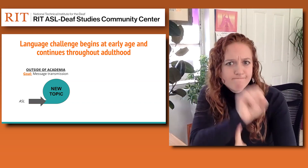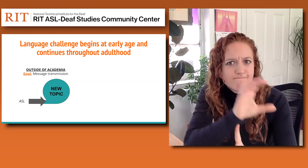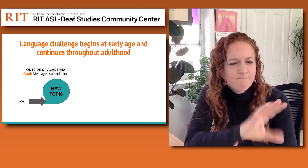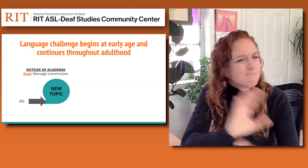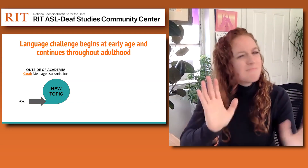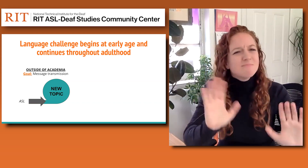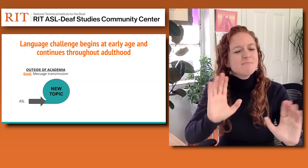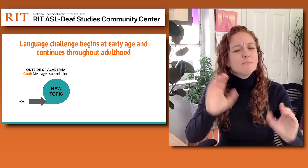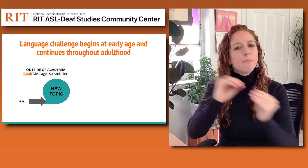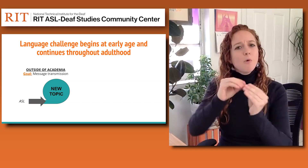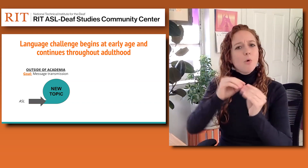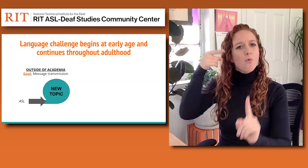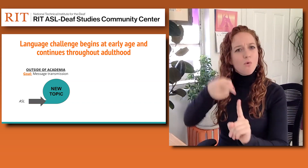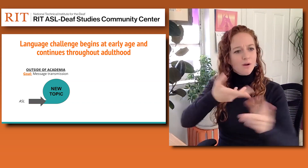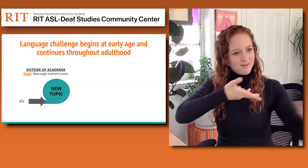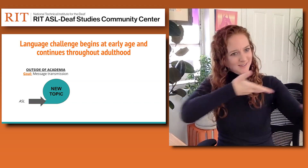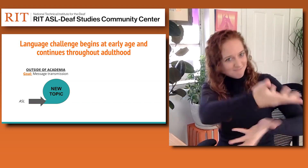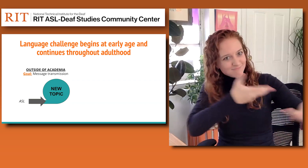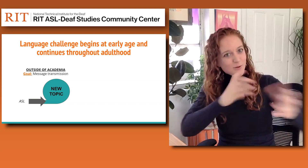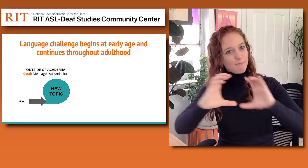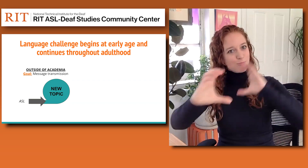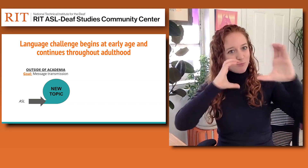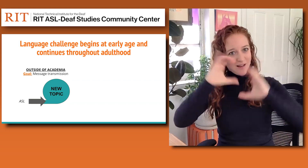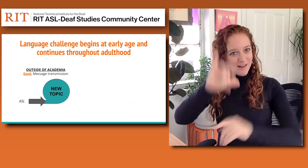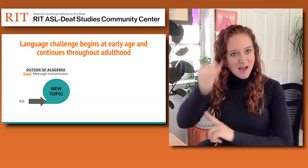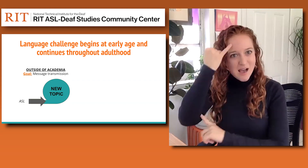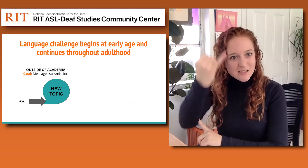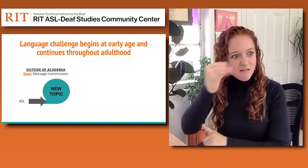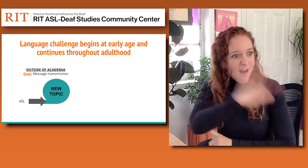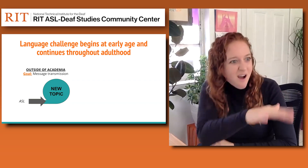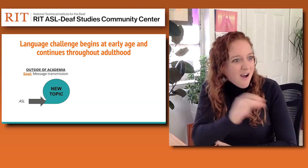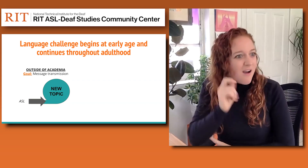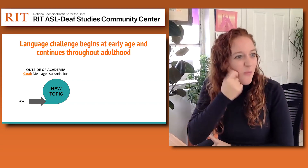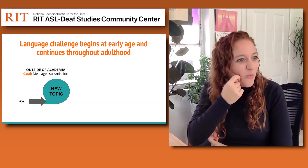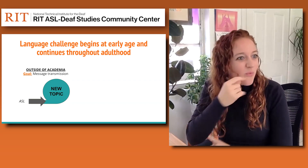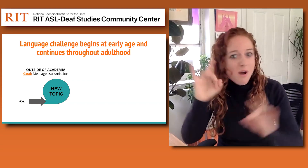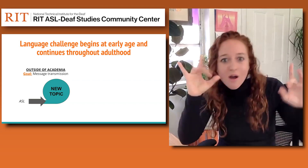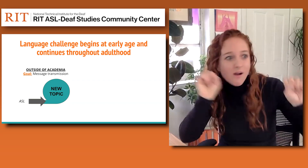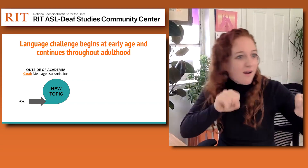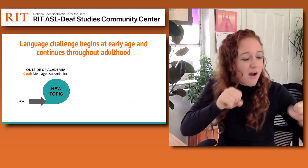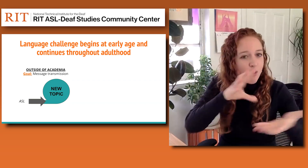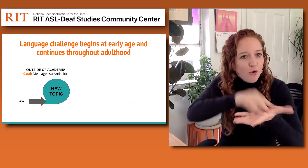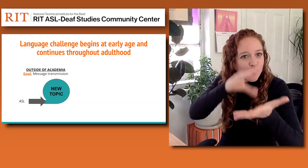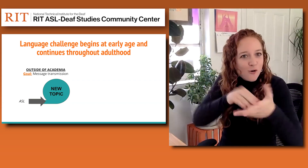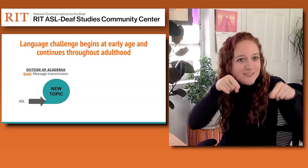Oftentimes in school, people finger-spell things and say, "This is a really important word,"